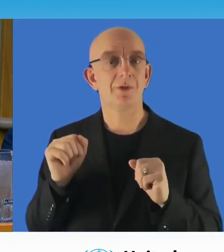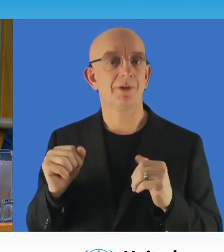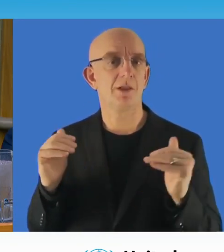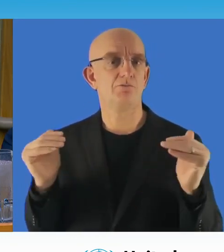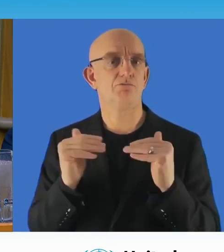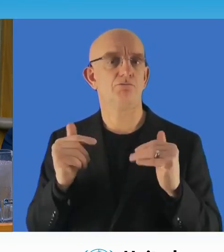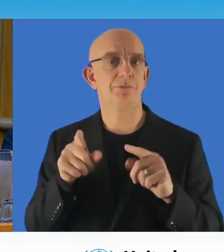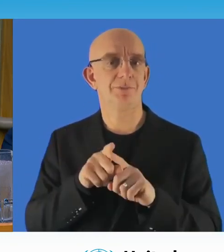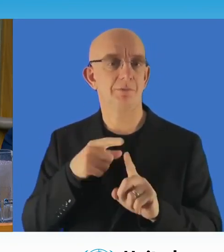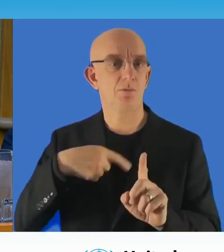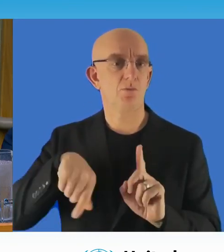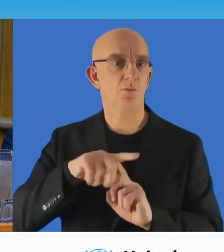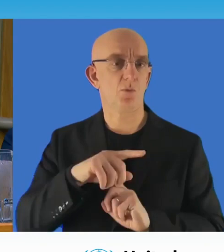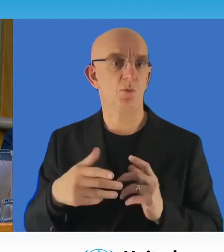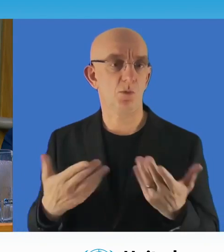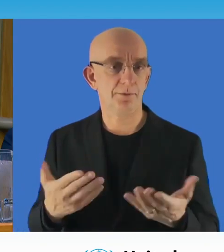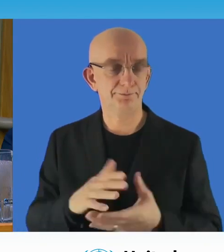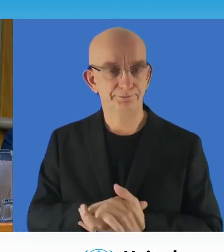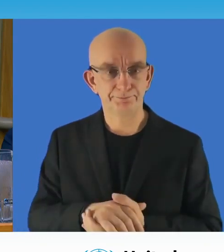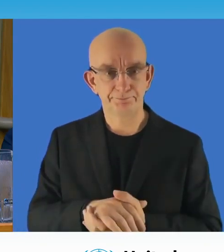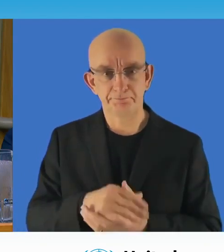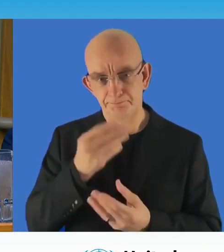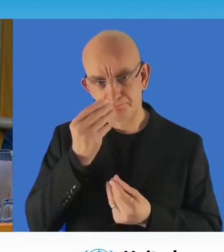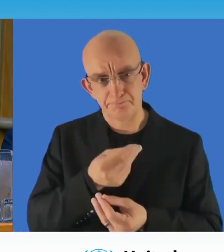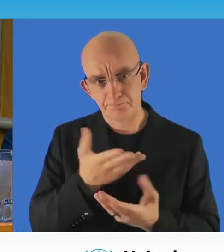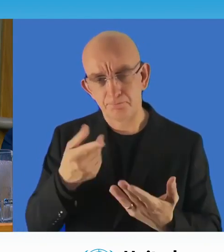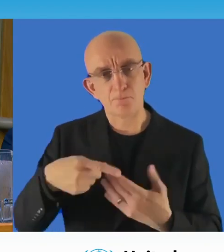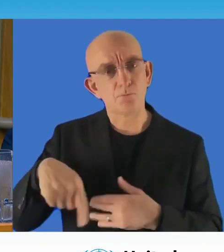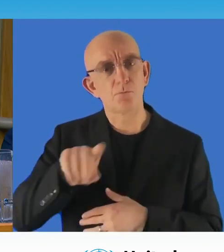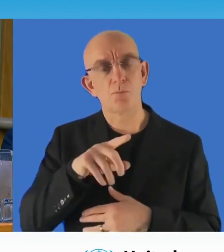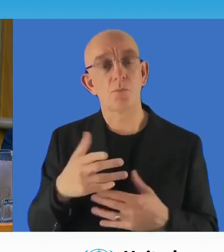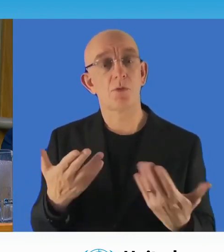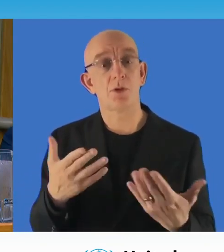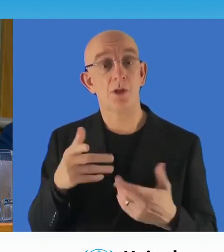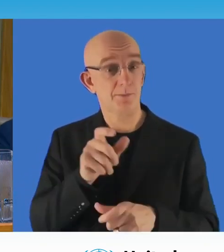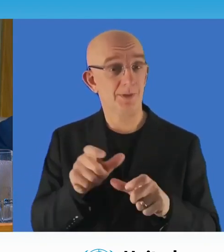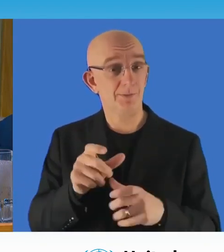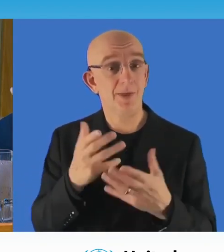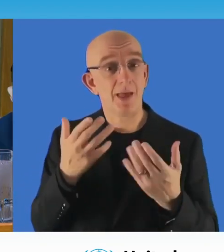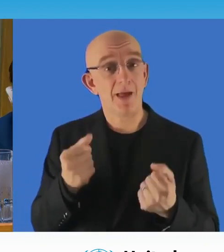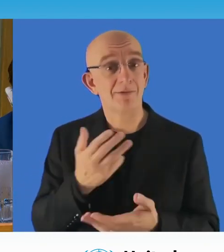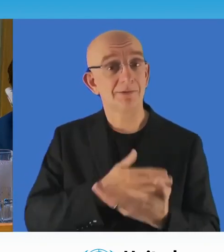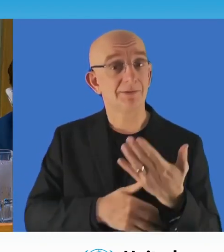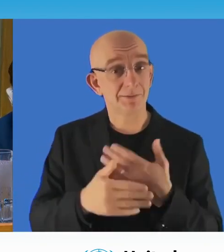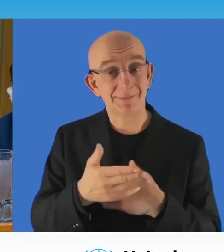their representatives organizations are and must remain an integral part of all decision